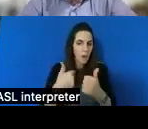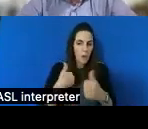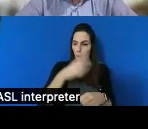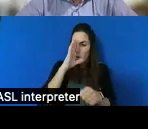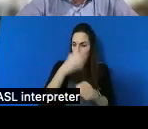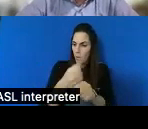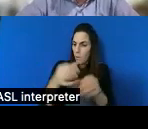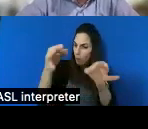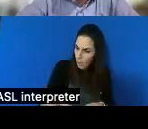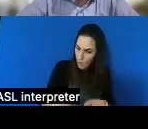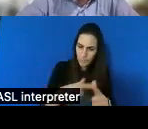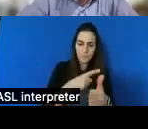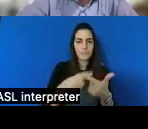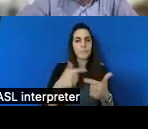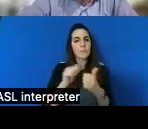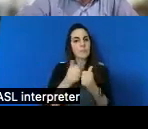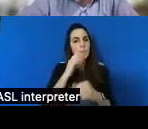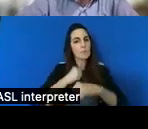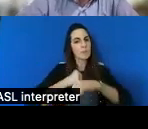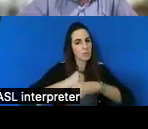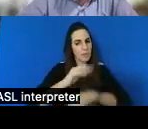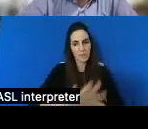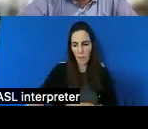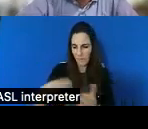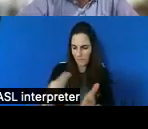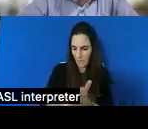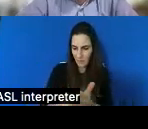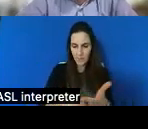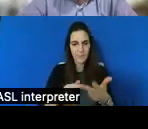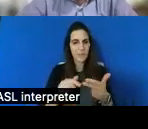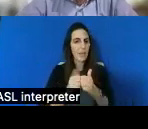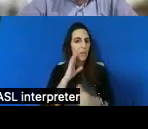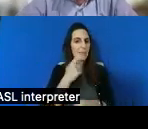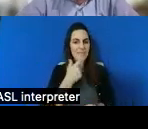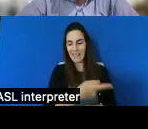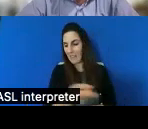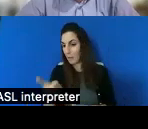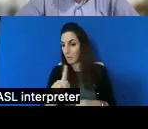we protect their finances and how do we say where they're going to live and how that care is going